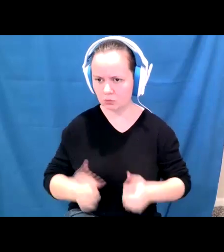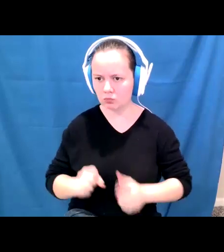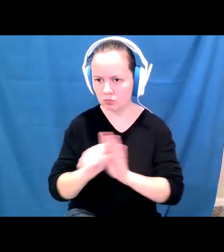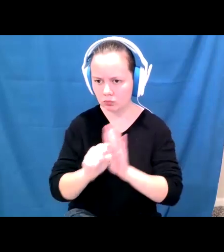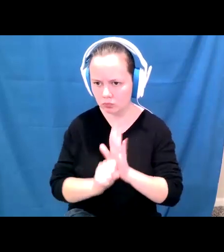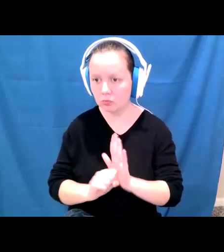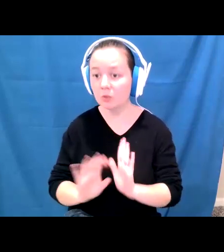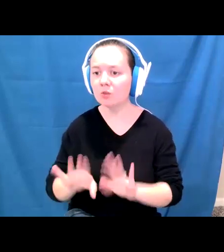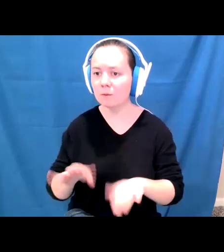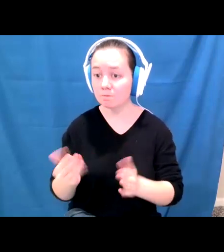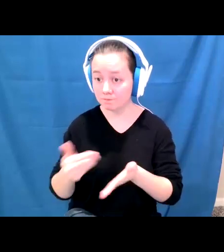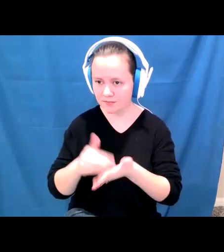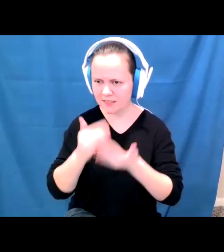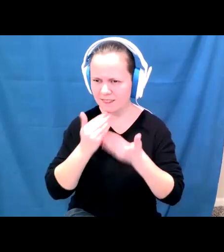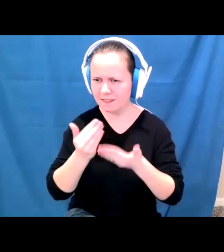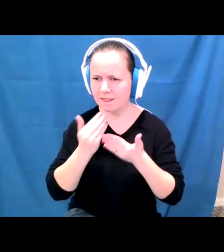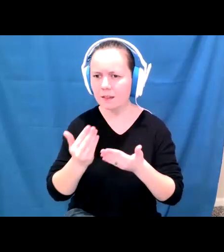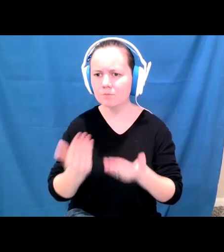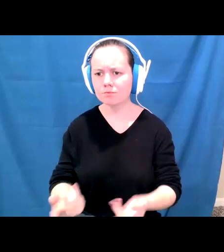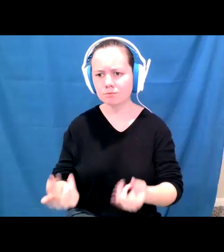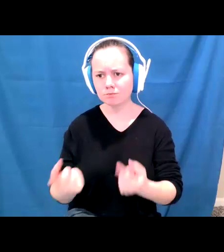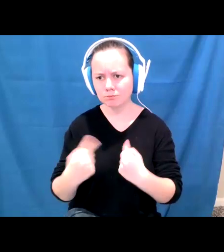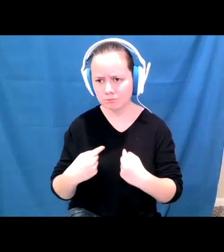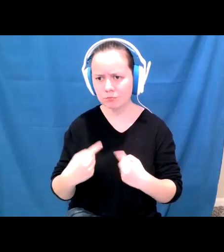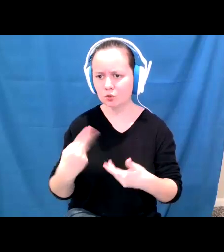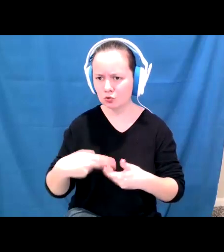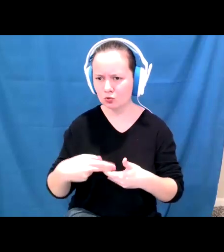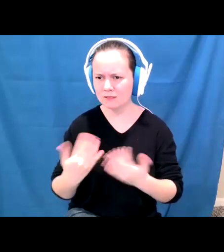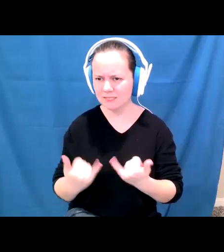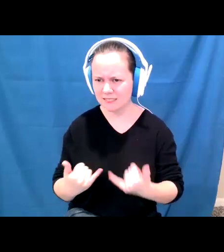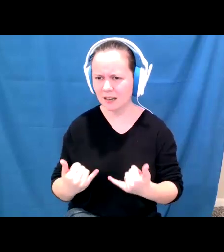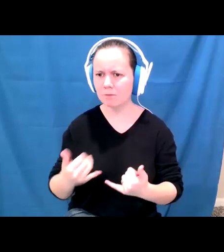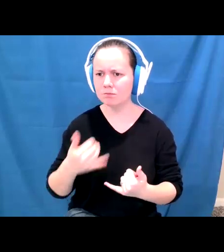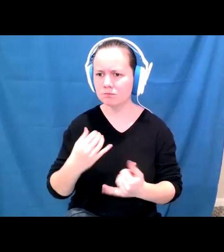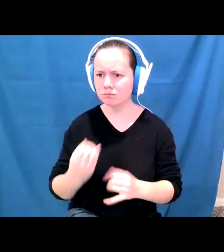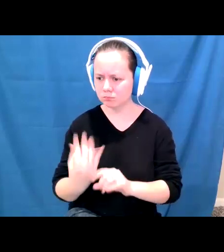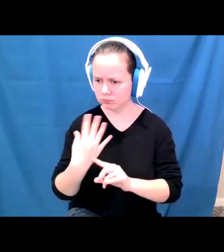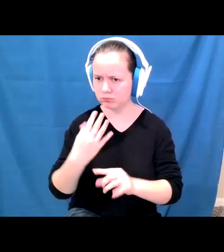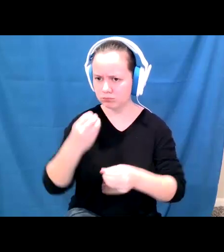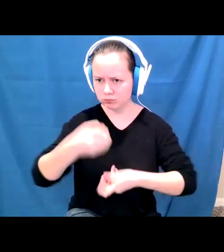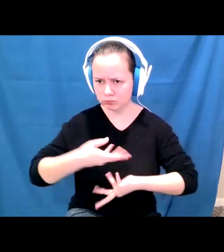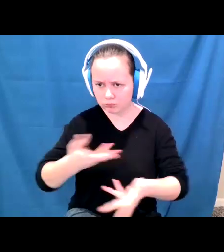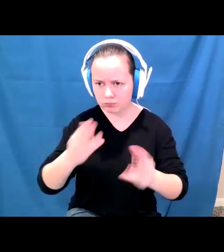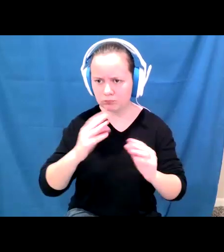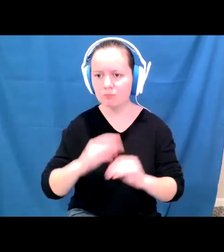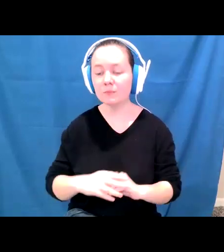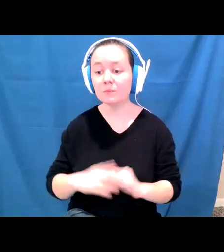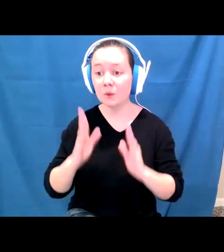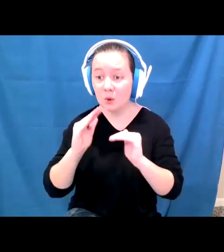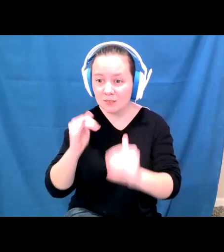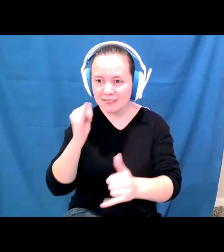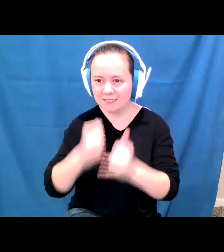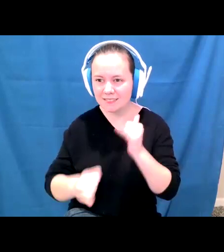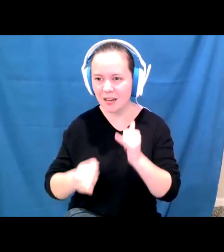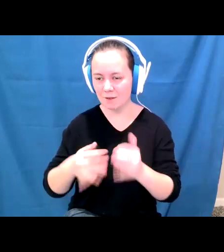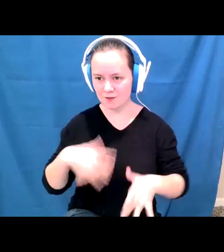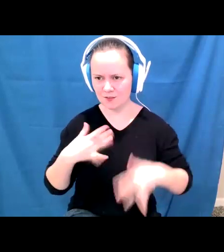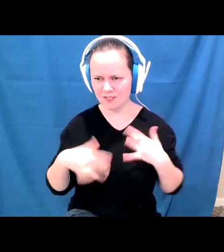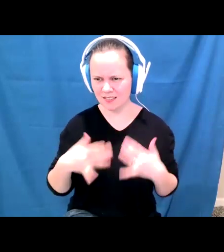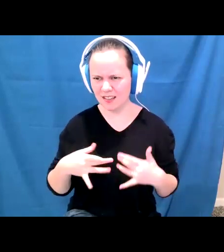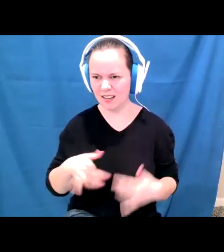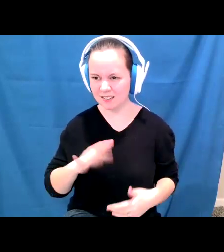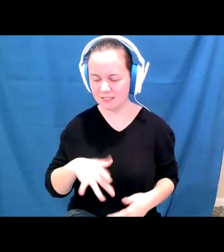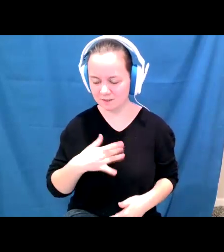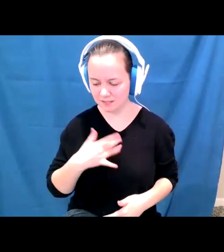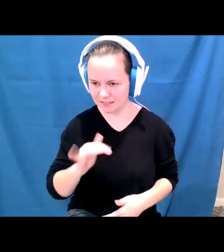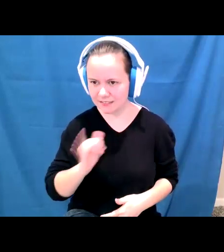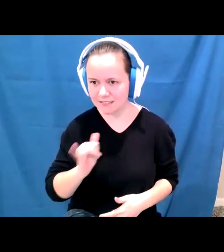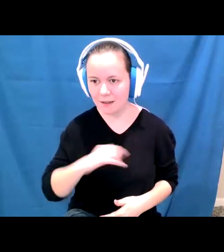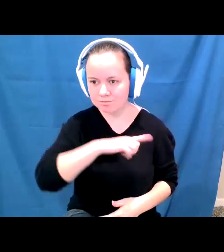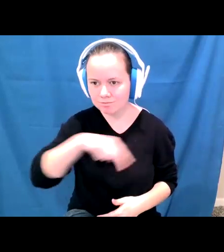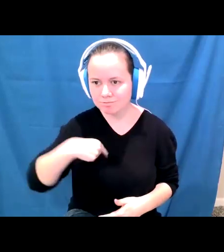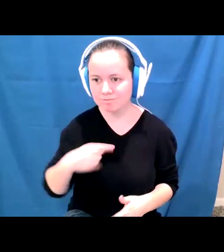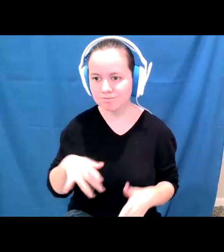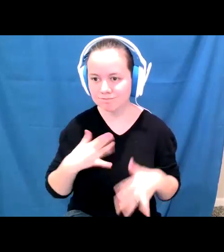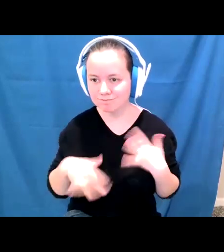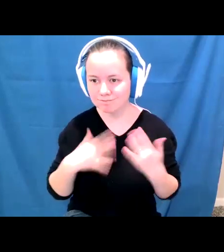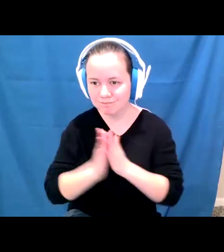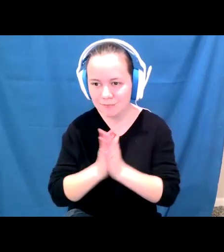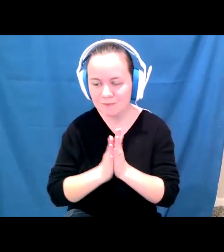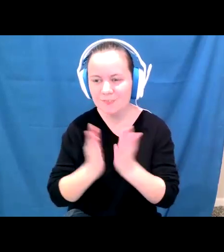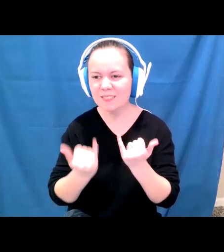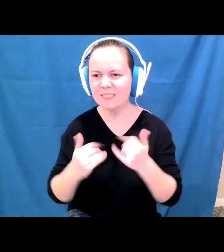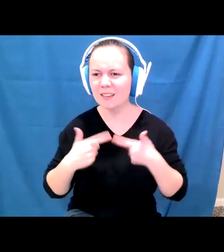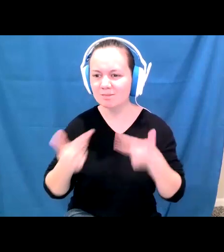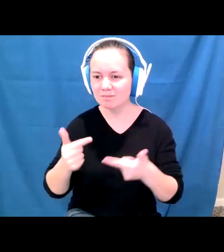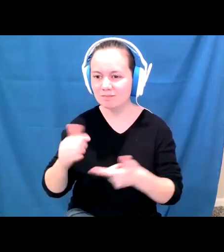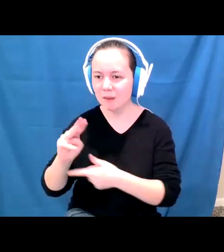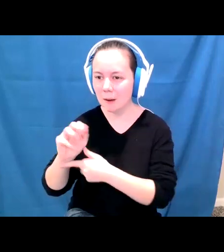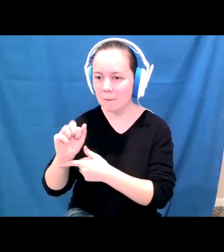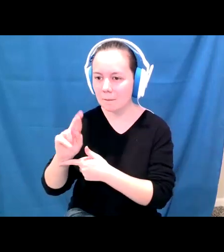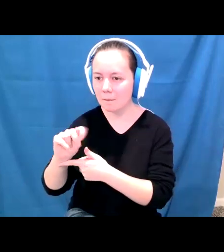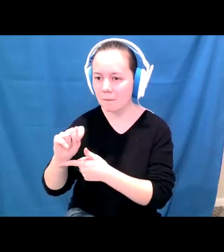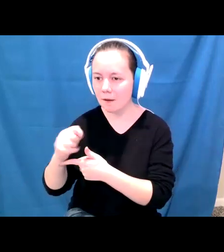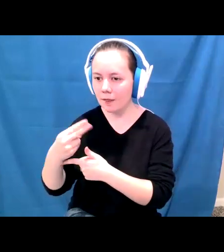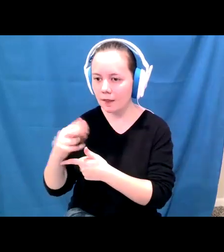thank you so much for attending today's informational call, and I really hope by the end you are as excited about these opportunities as we are. And with that, I am gonna kick it over to Martha from ADvancing states. Martha.